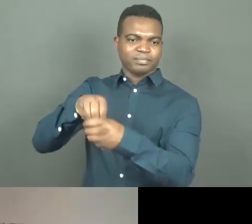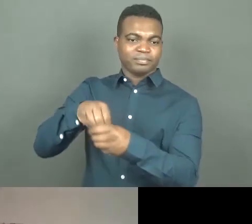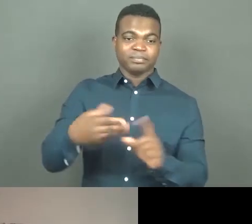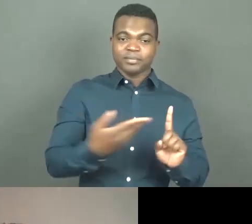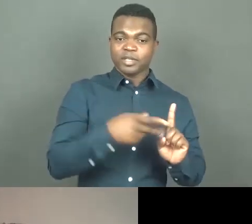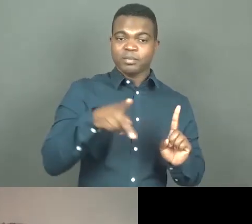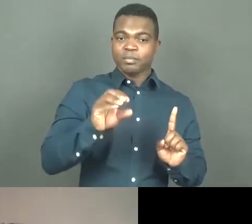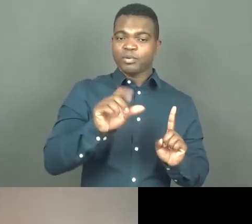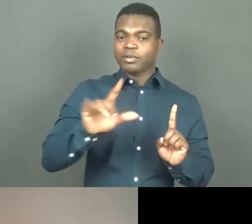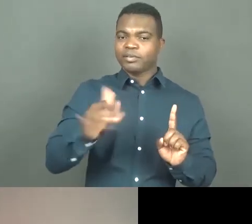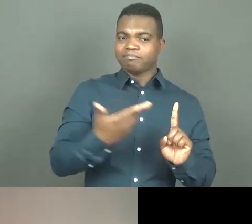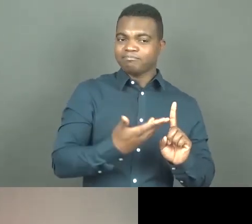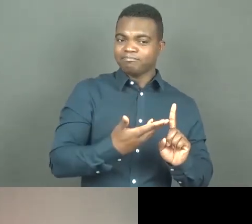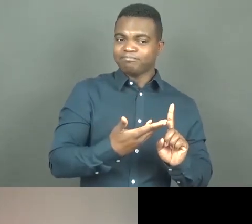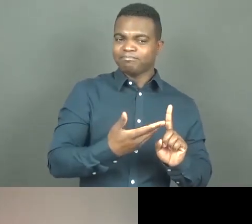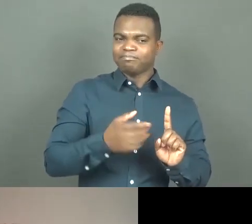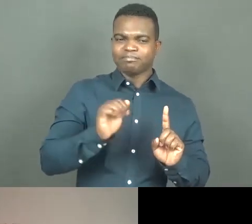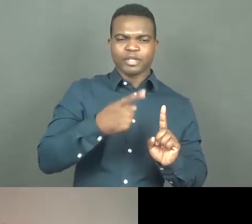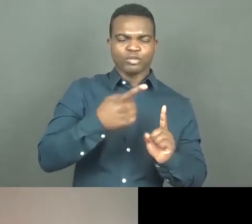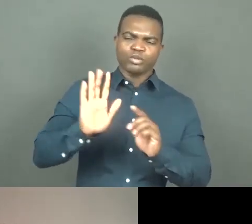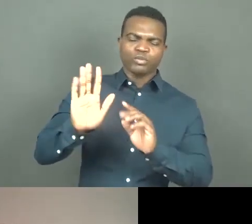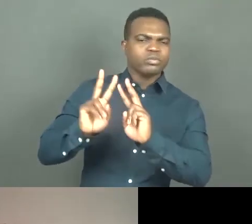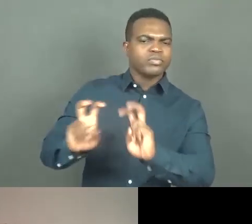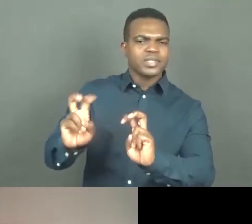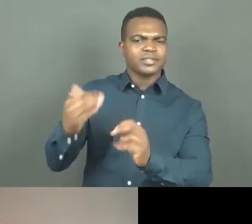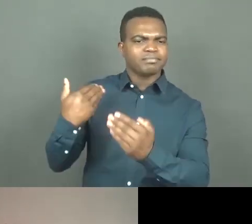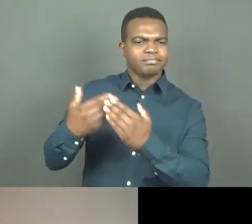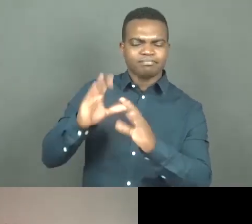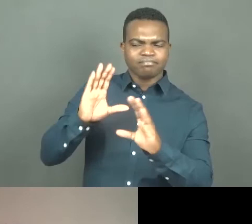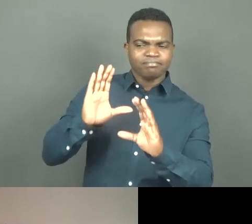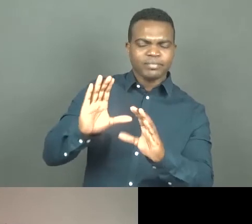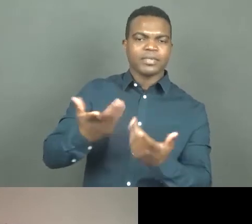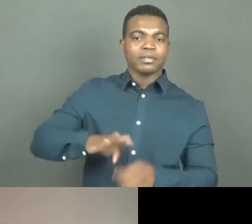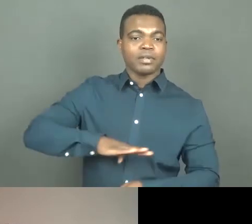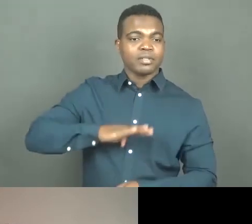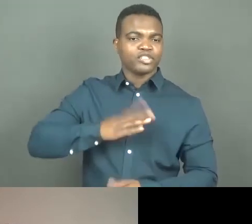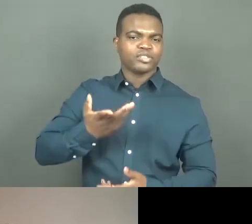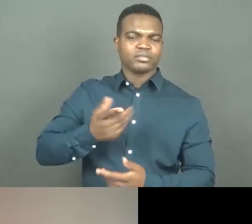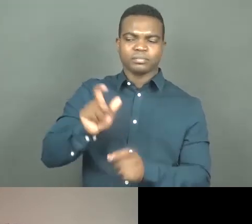as I said the Swiss Development Cooperation. What have you found? What are some of the main